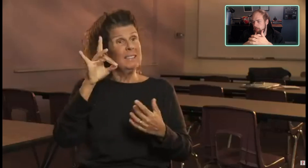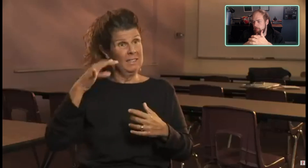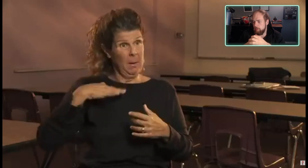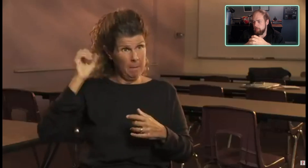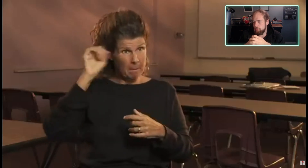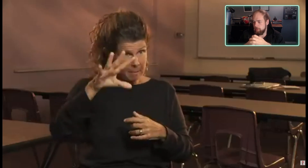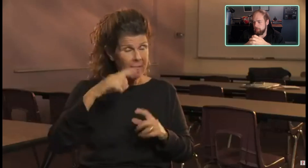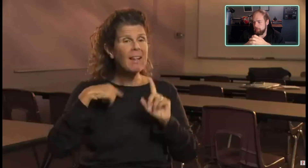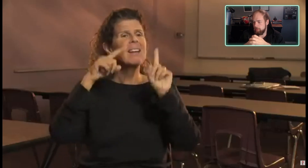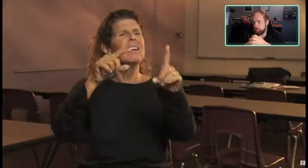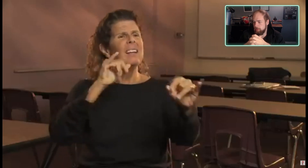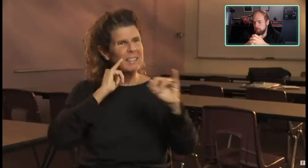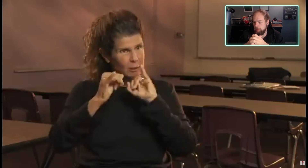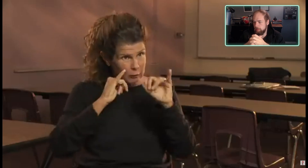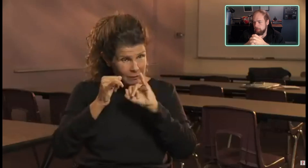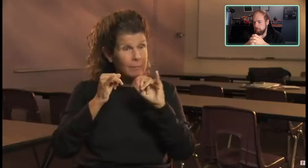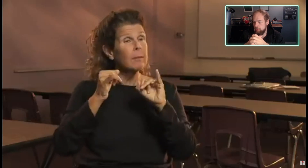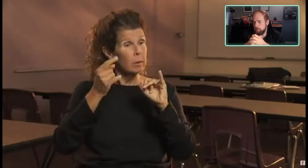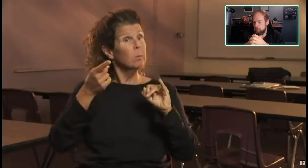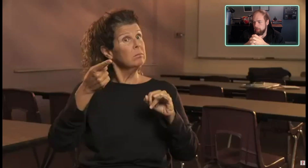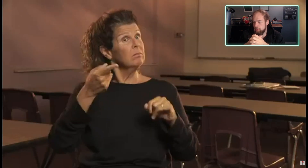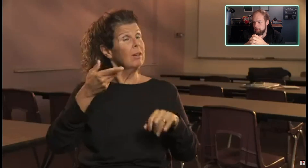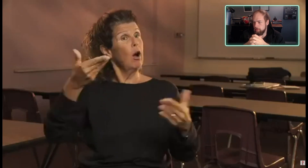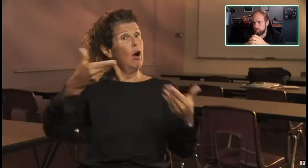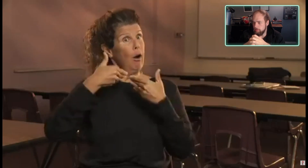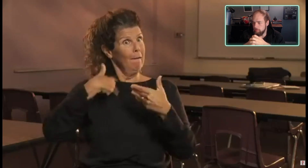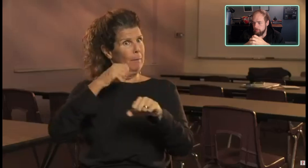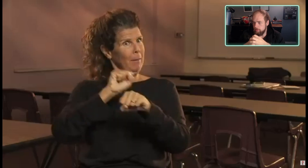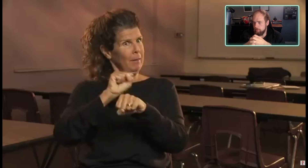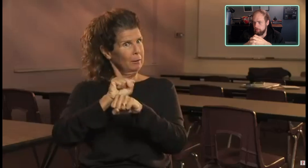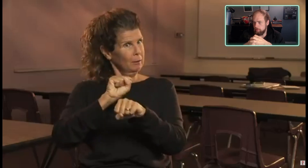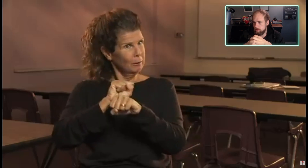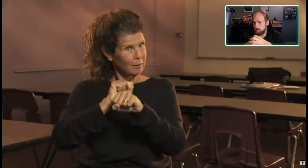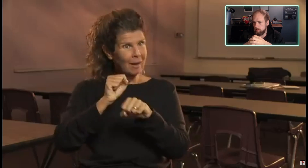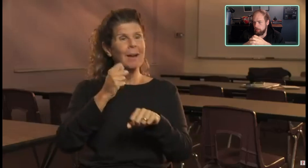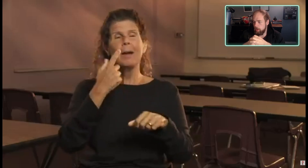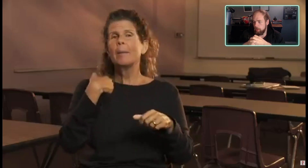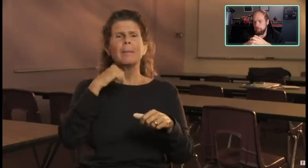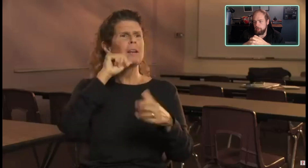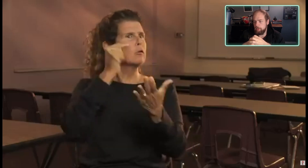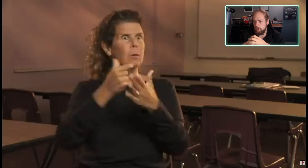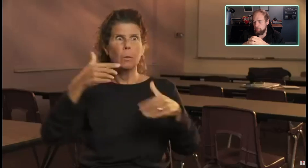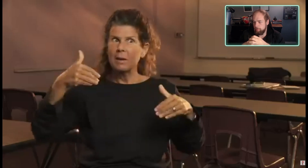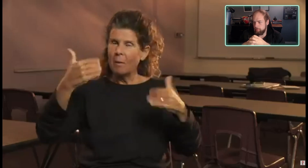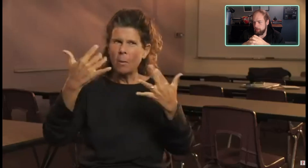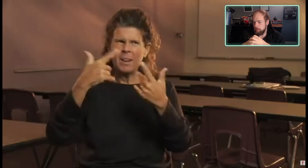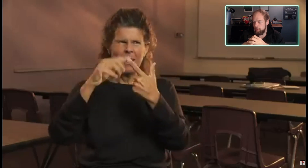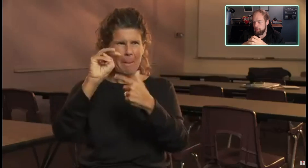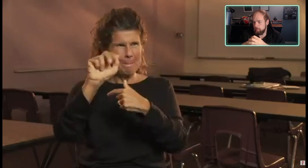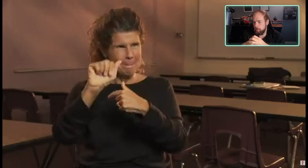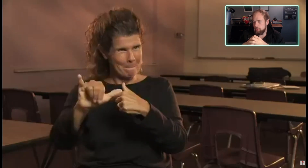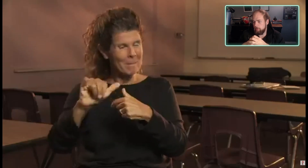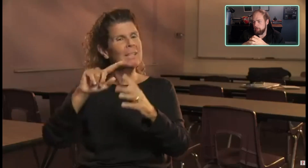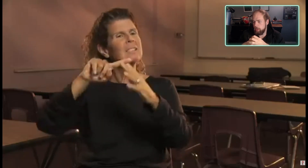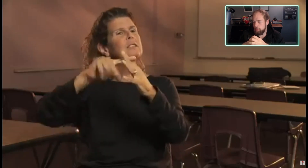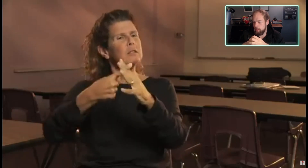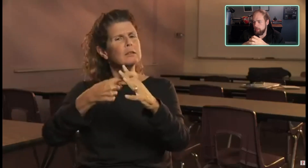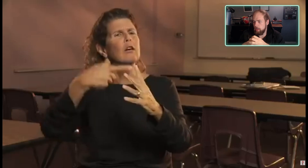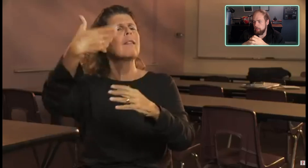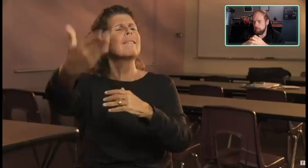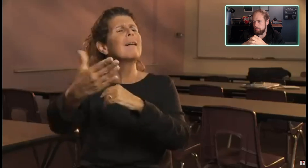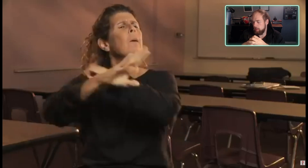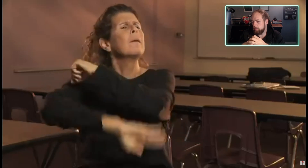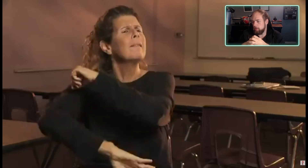interview and they offered me a job I wasn't even graduated yet and I wouldn't